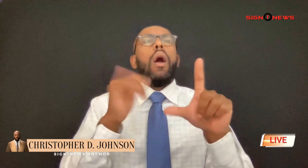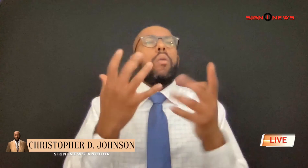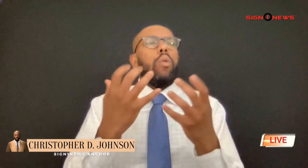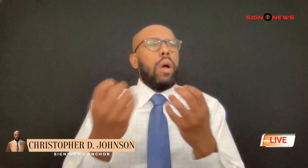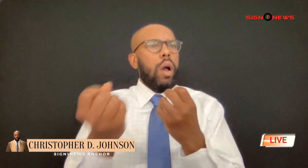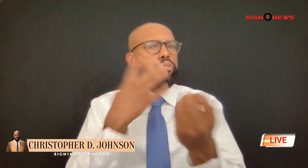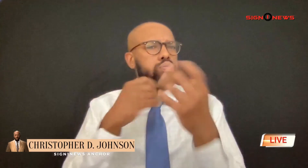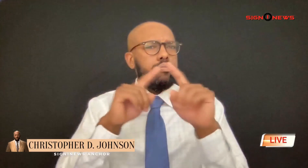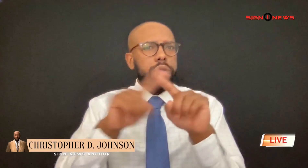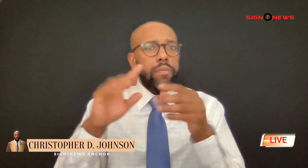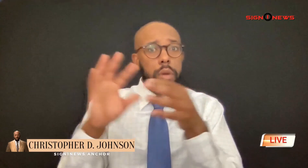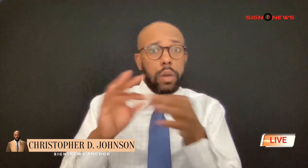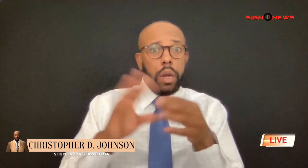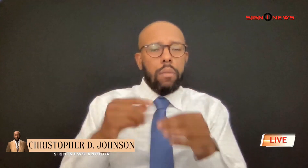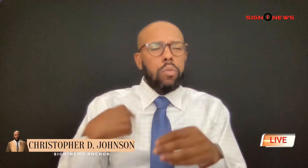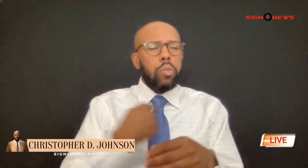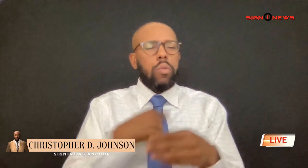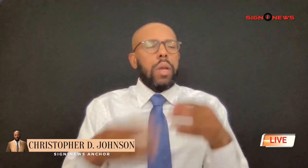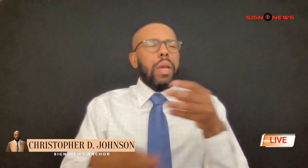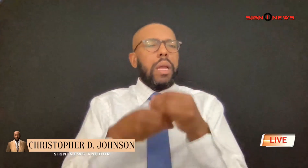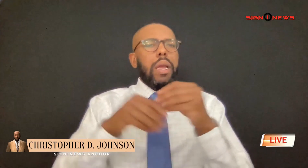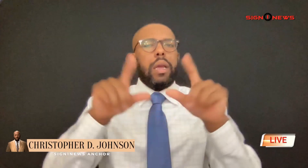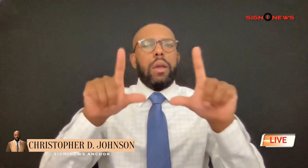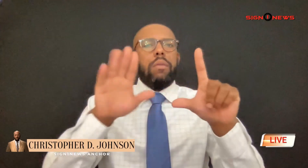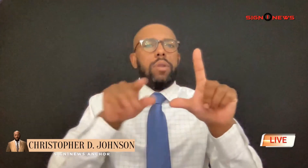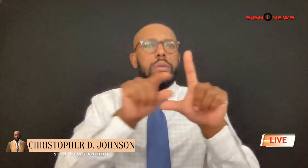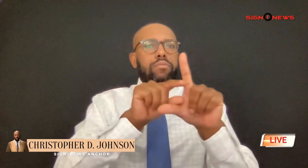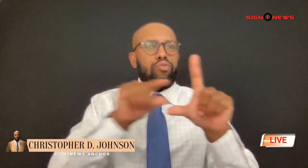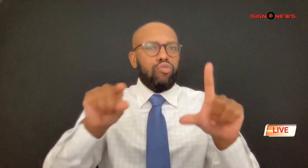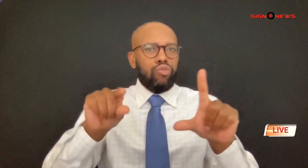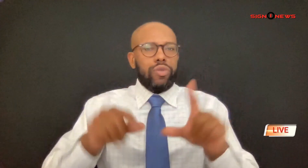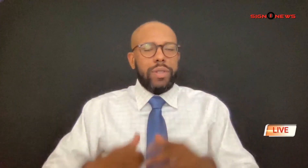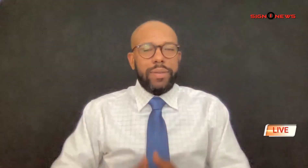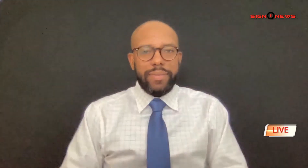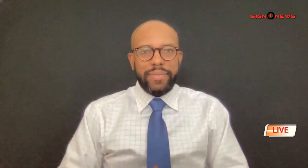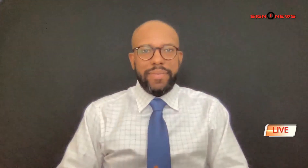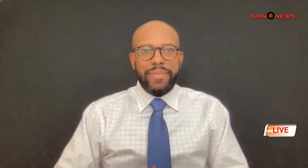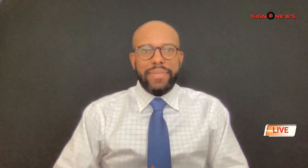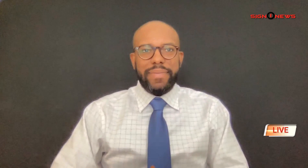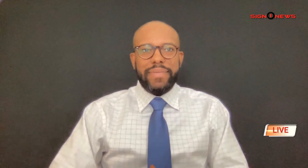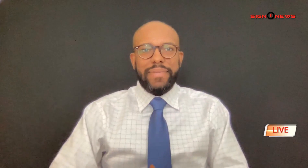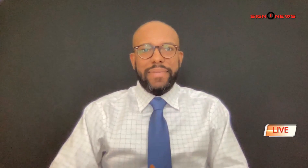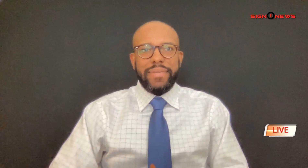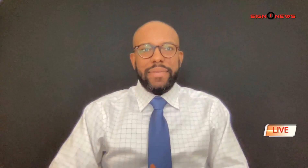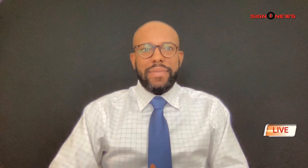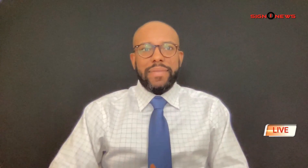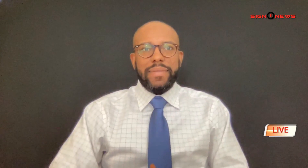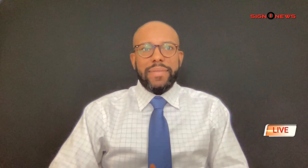stories making headlines today: If you post an interesting comment about this update,